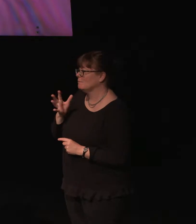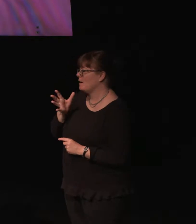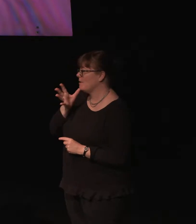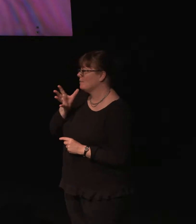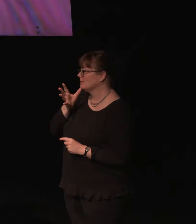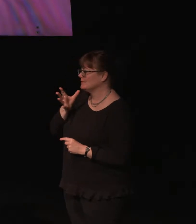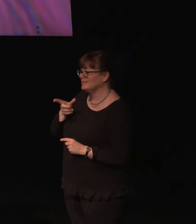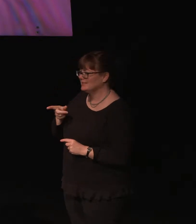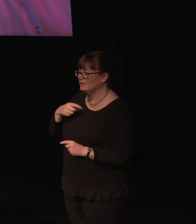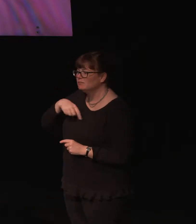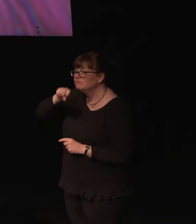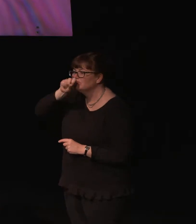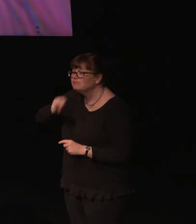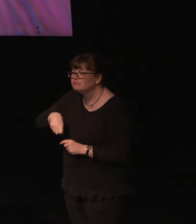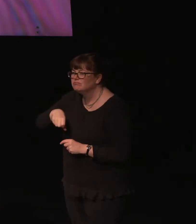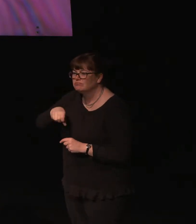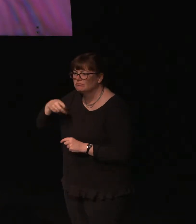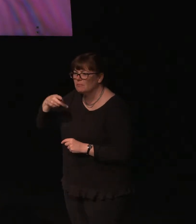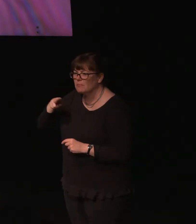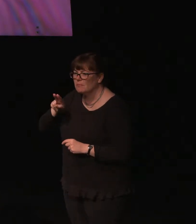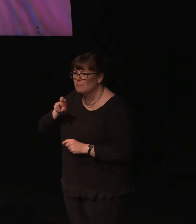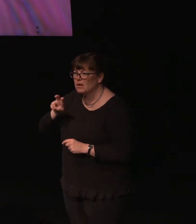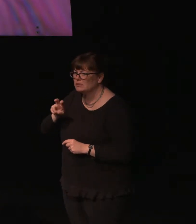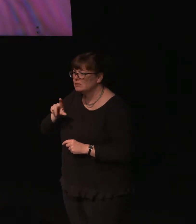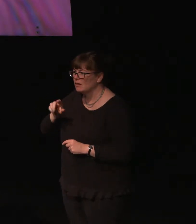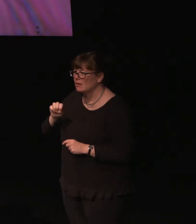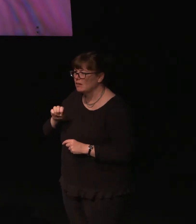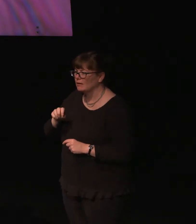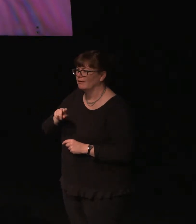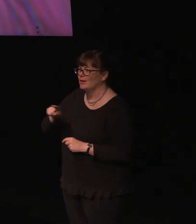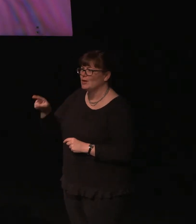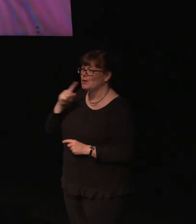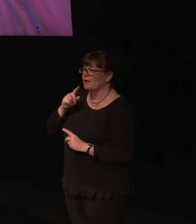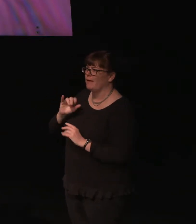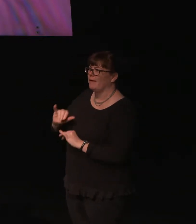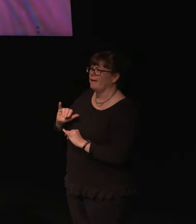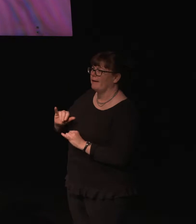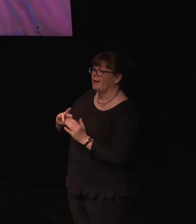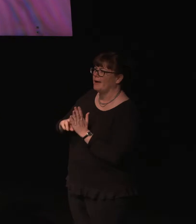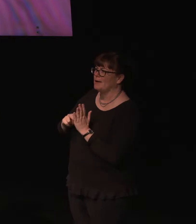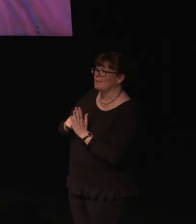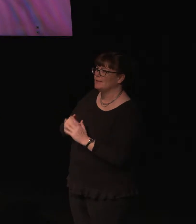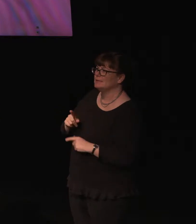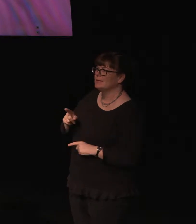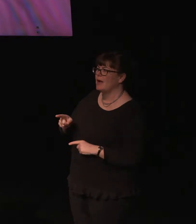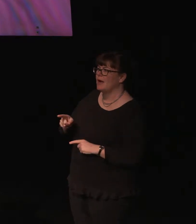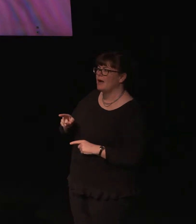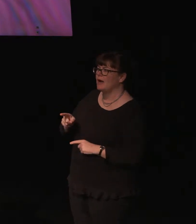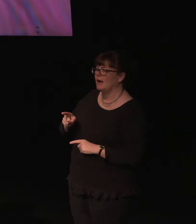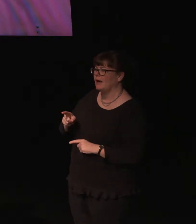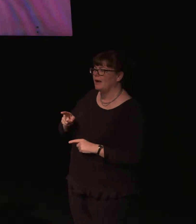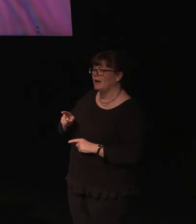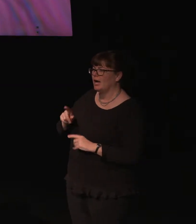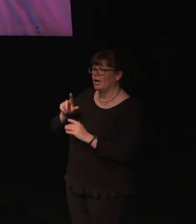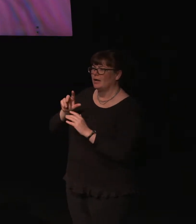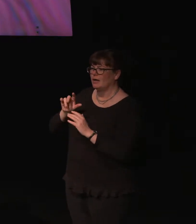Of course, if you do some maths in your head real quick, you'll realize that YouTube wasn't exactly a thing yet